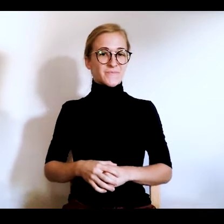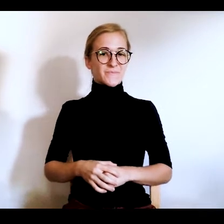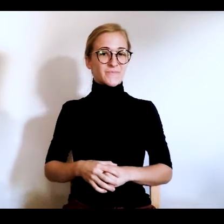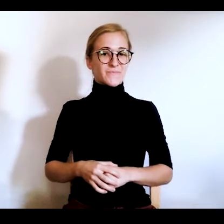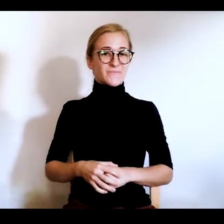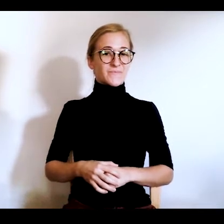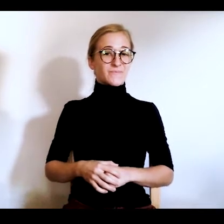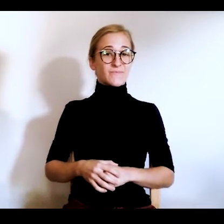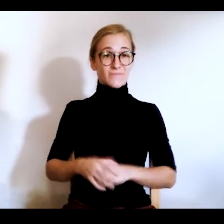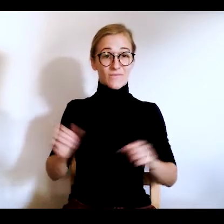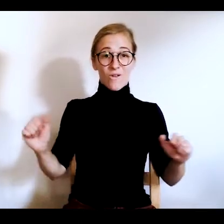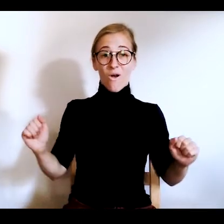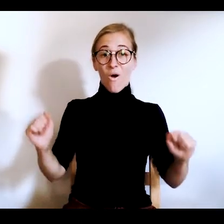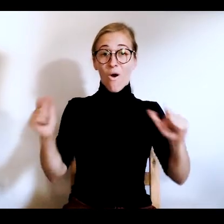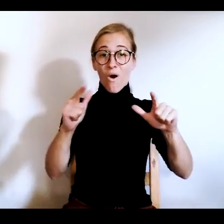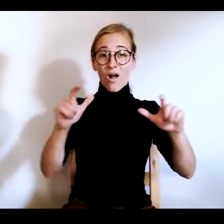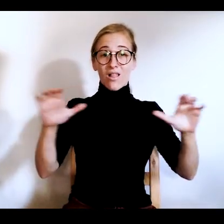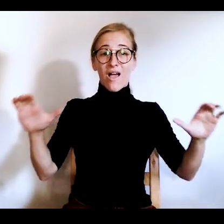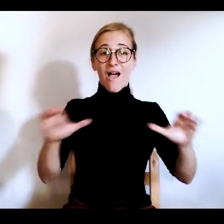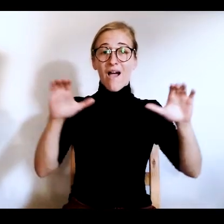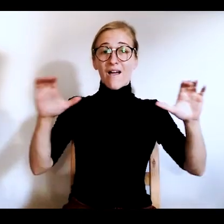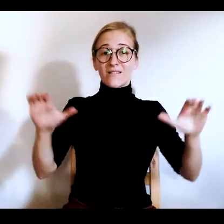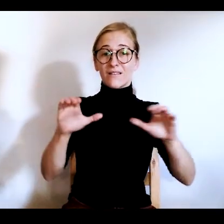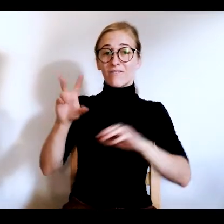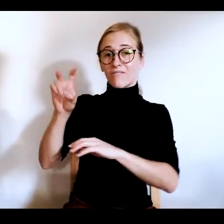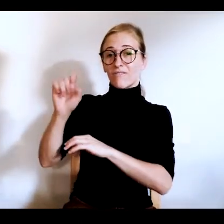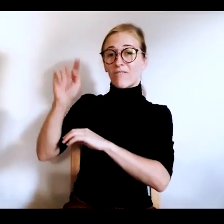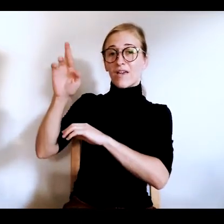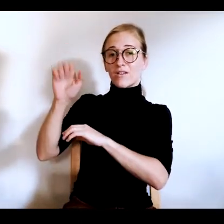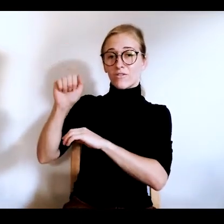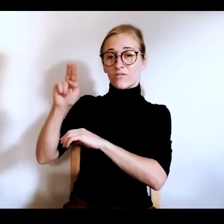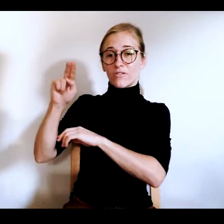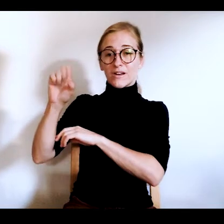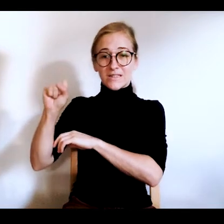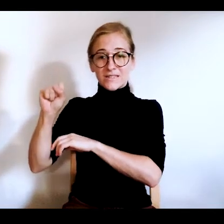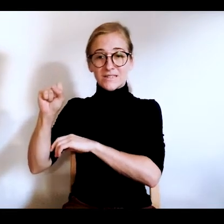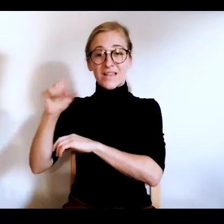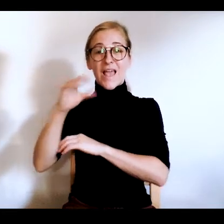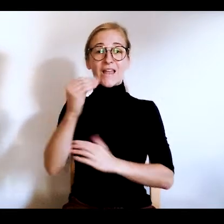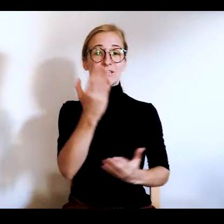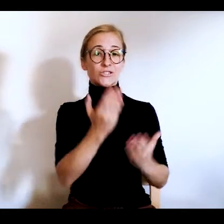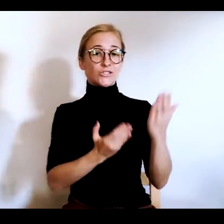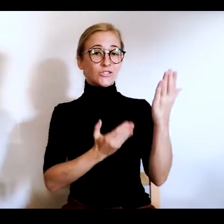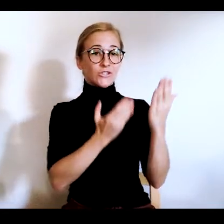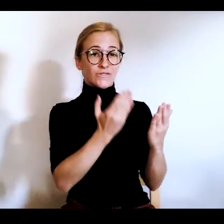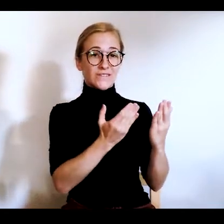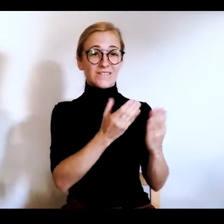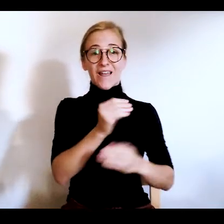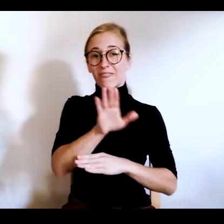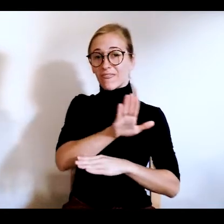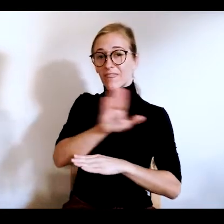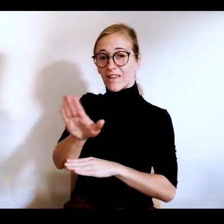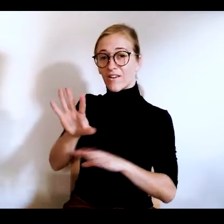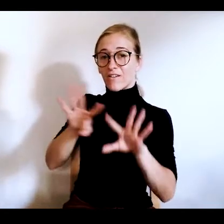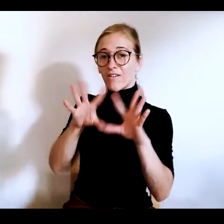to all active veterans who were in the service and their families